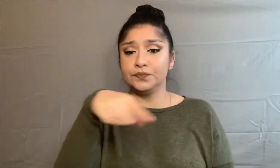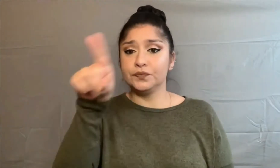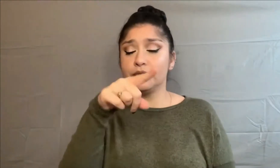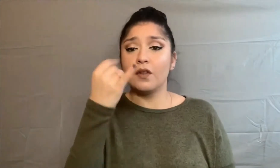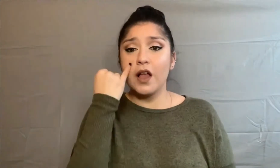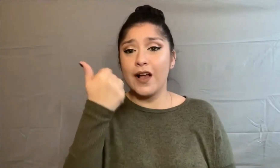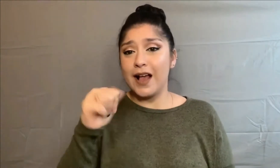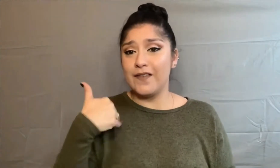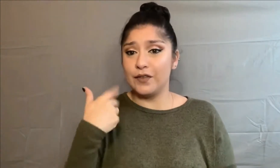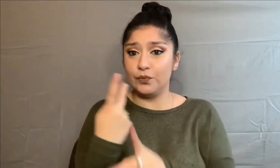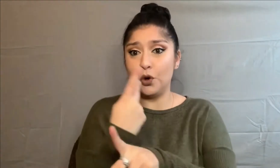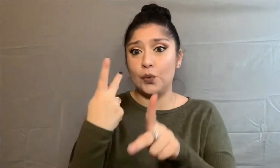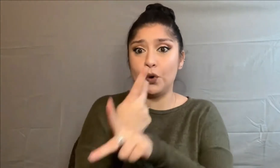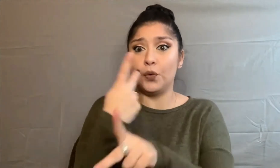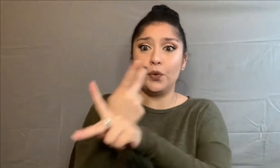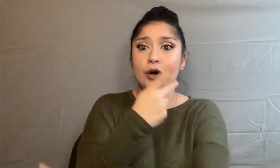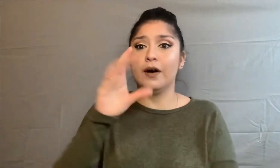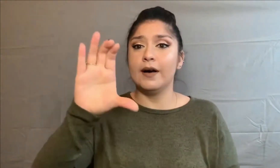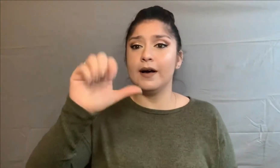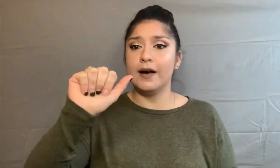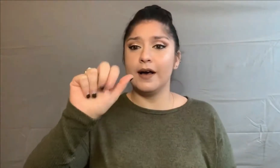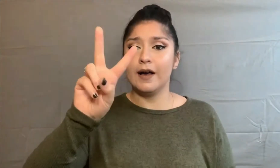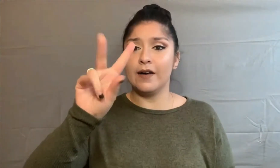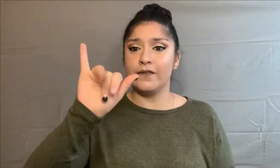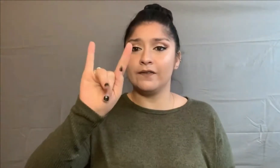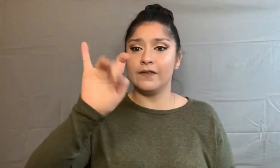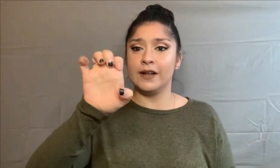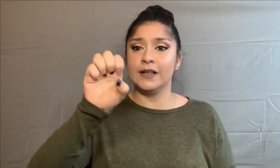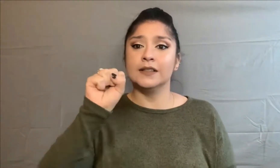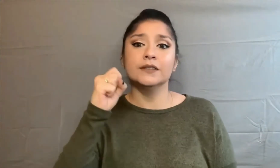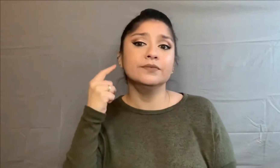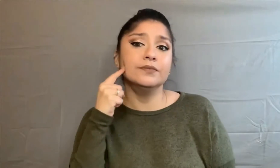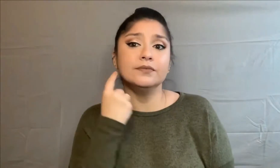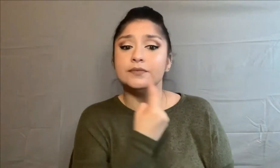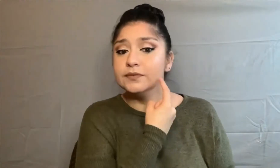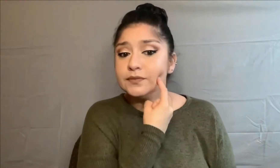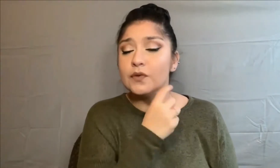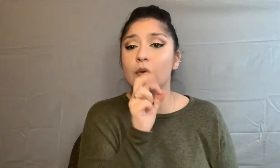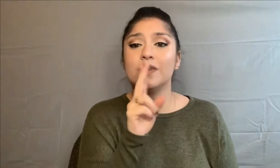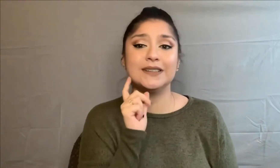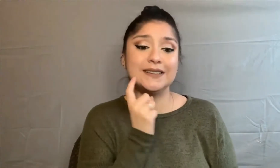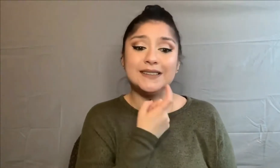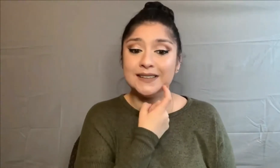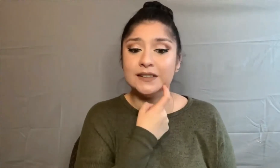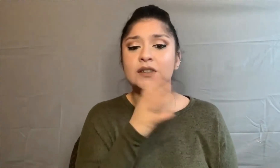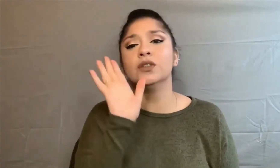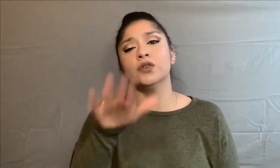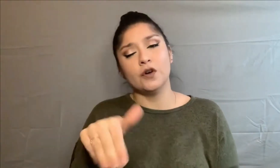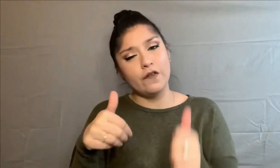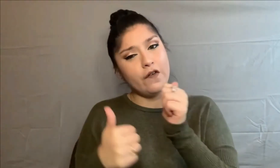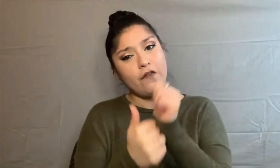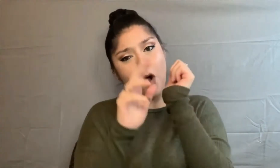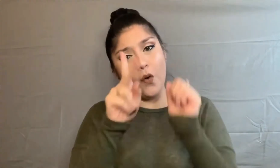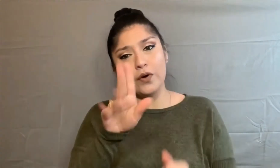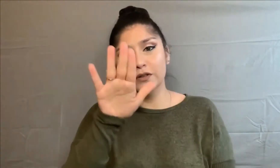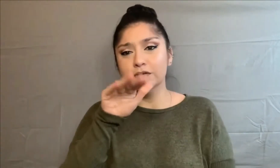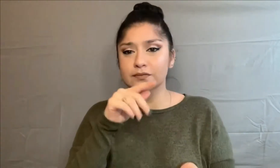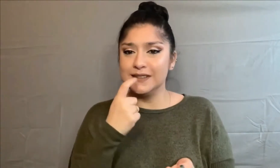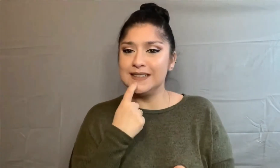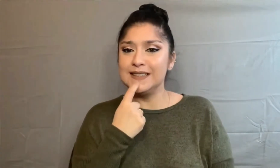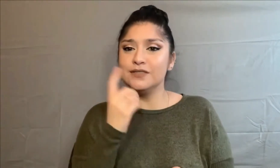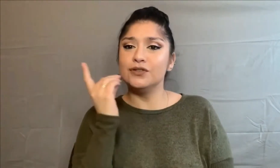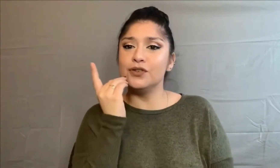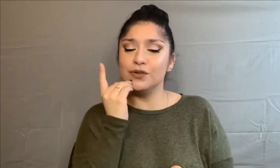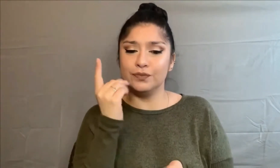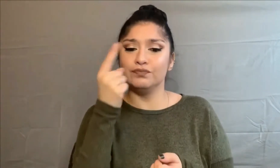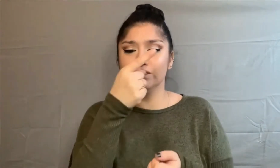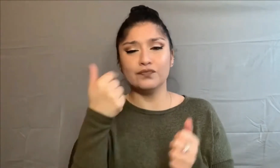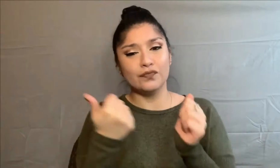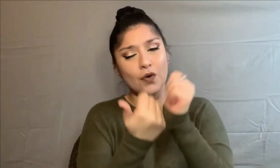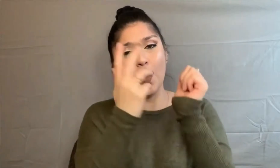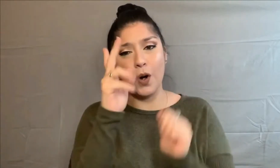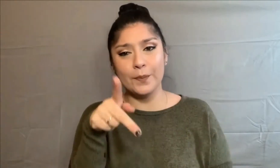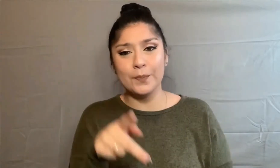Frequent vomiting could also affect your tooth enamel and make you more susceptible to cavities and you should follow up with your primary doctor or dentist.